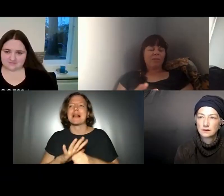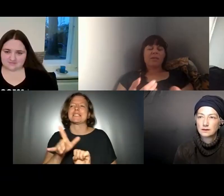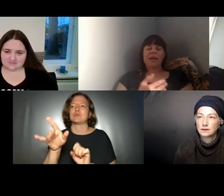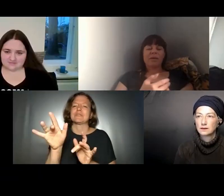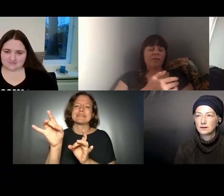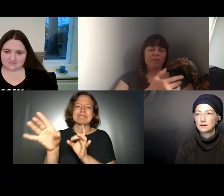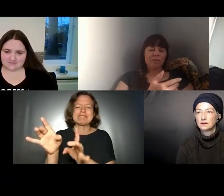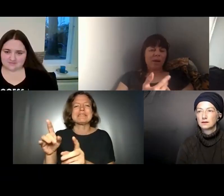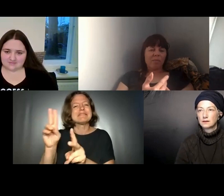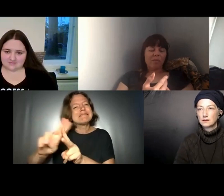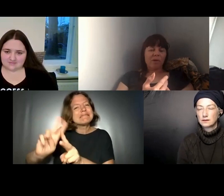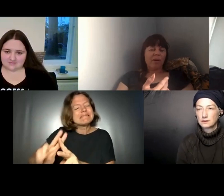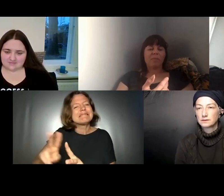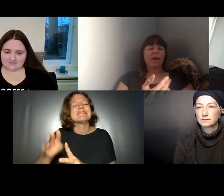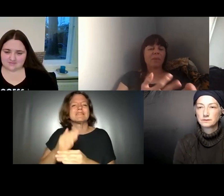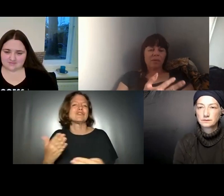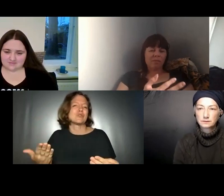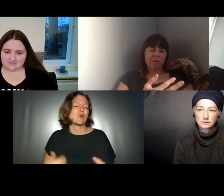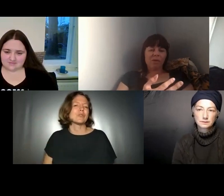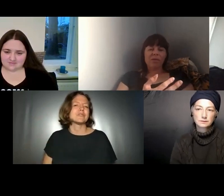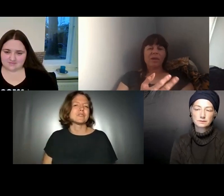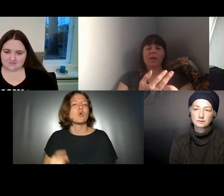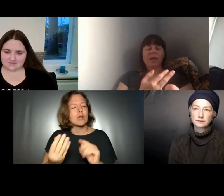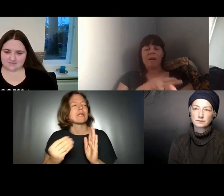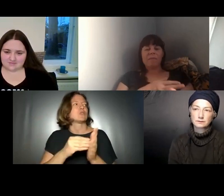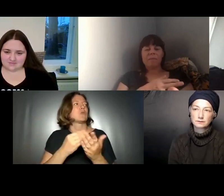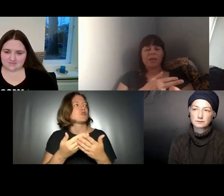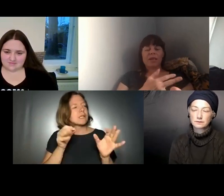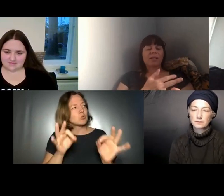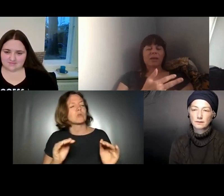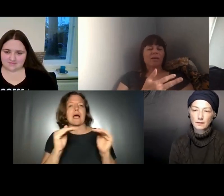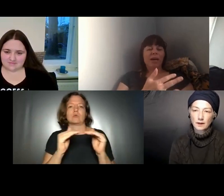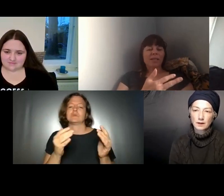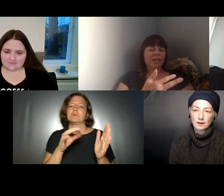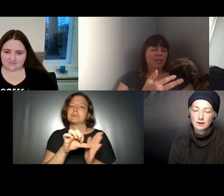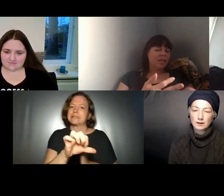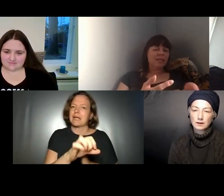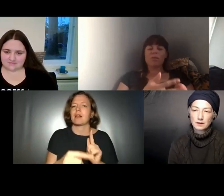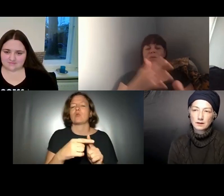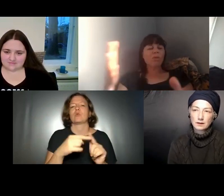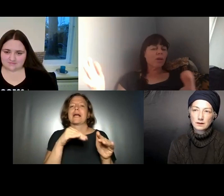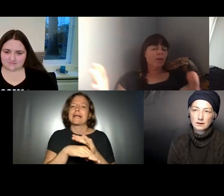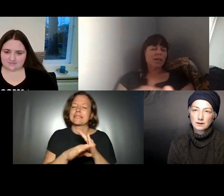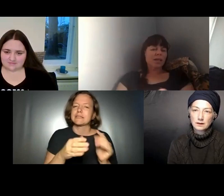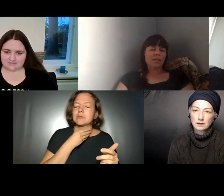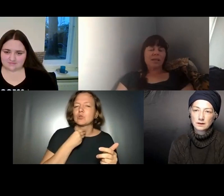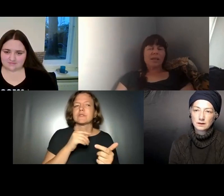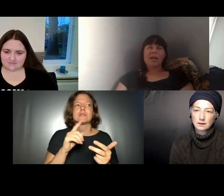around lack of correct payment, non-addressing of access needs, all those things.